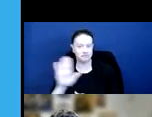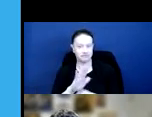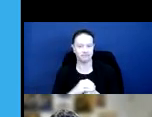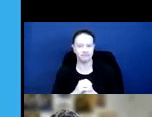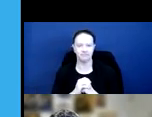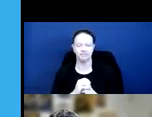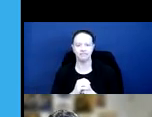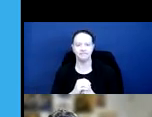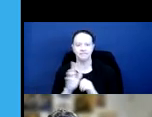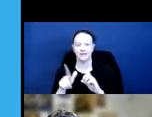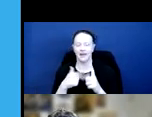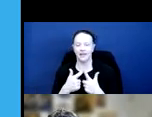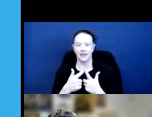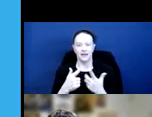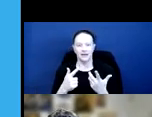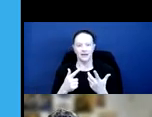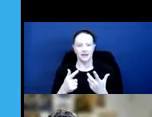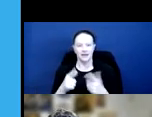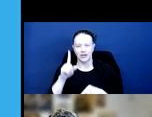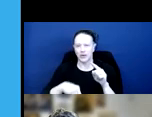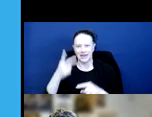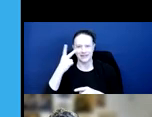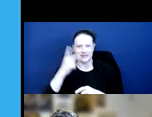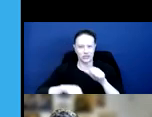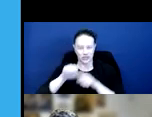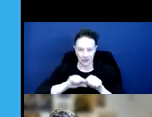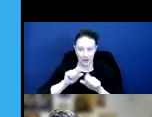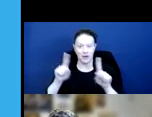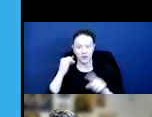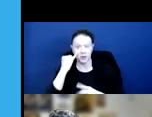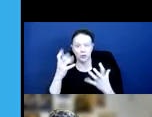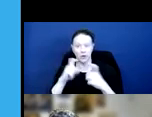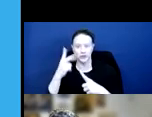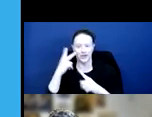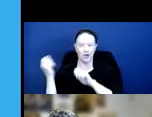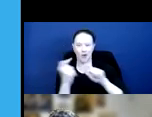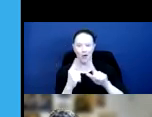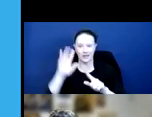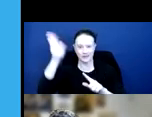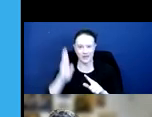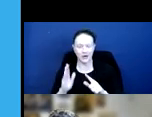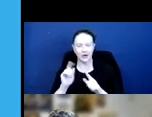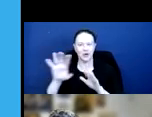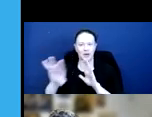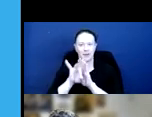And then, well, you can't see each other, but if you want to see all the speakers, you'll select Gallery View.